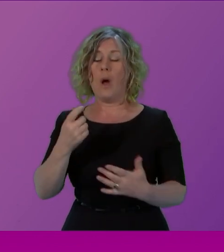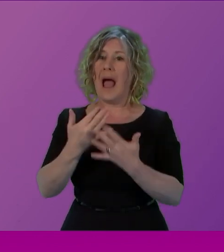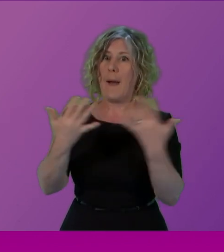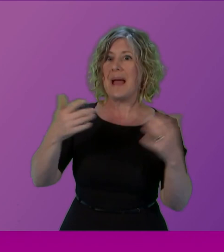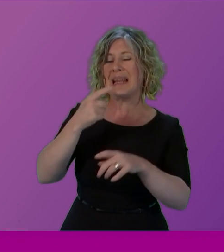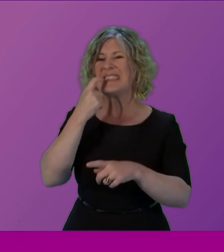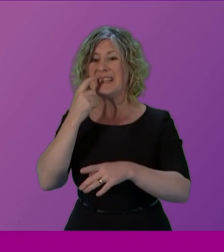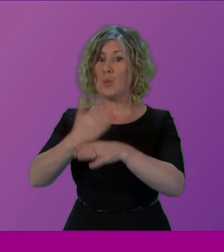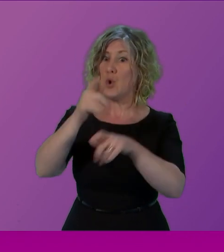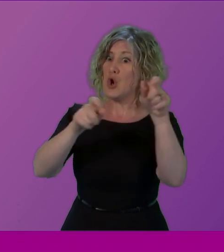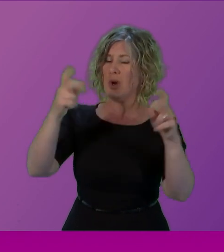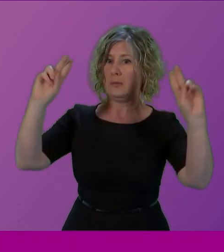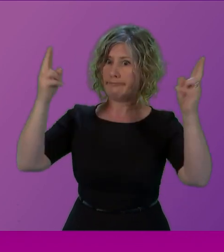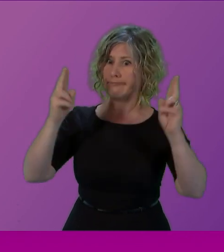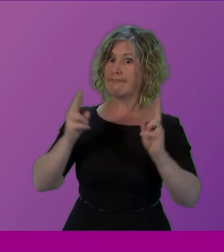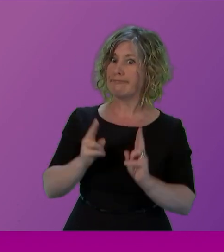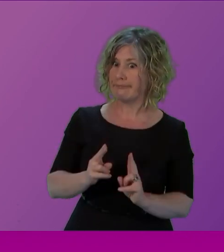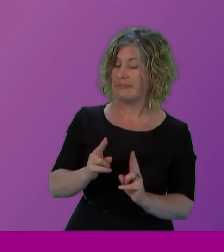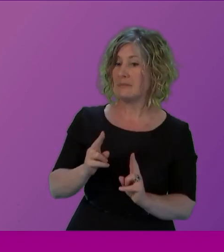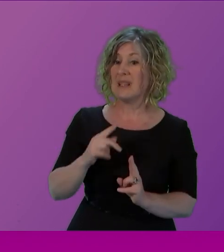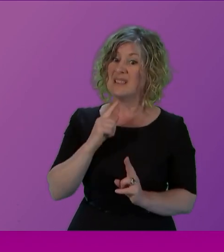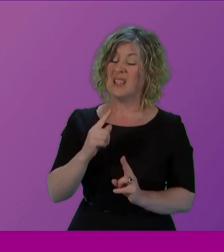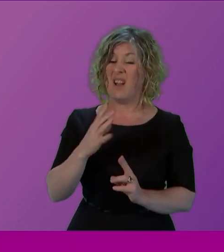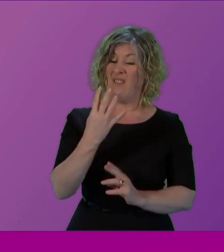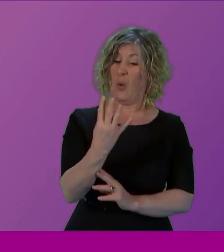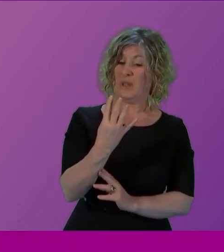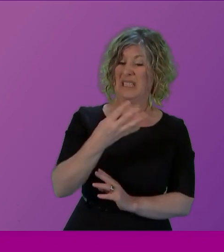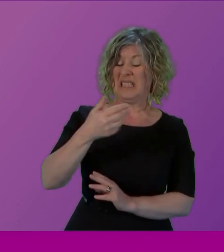It has also told us that 59 per cent of Scottish dentists have reduced the amount of NHS work